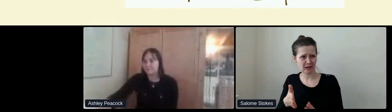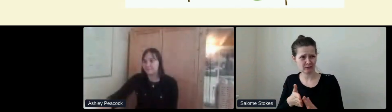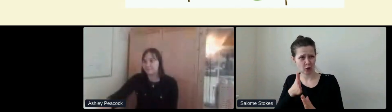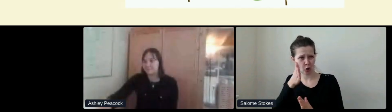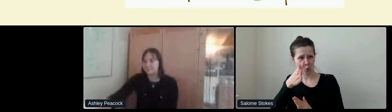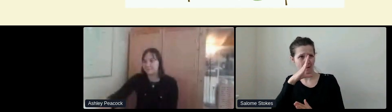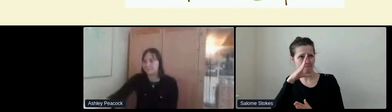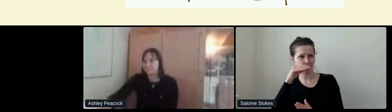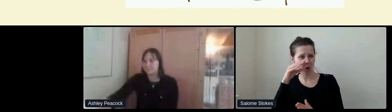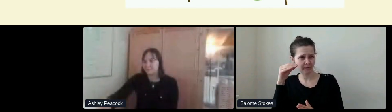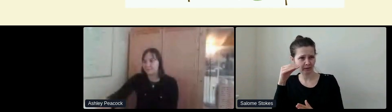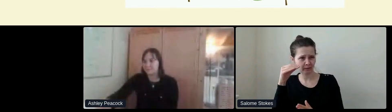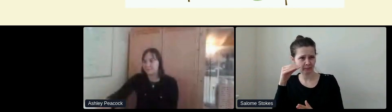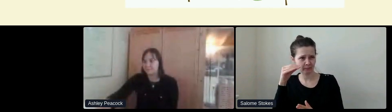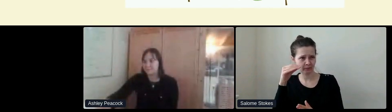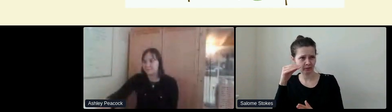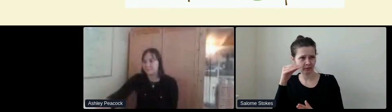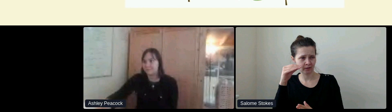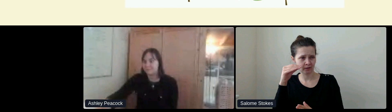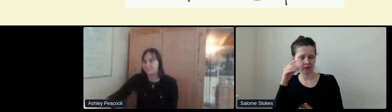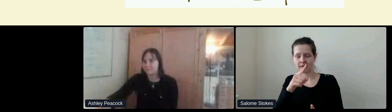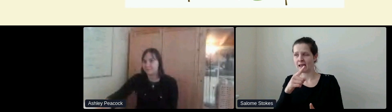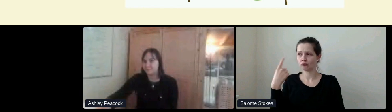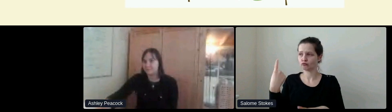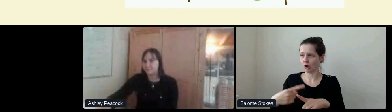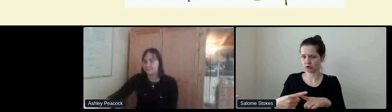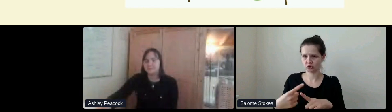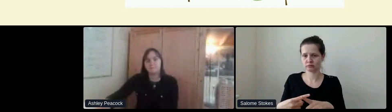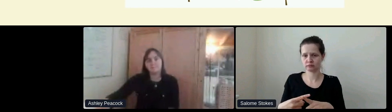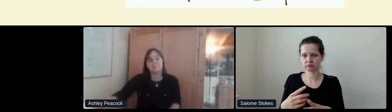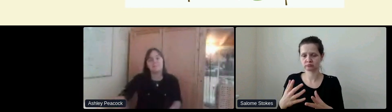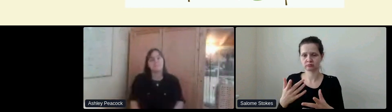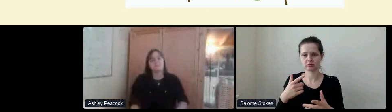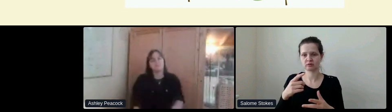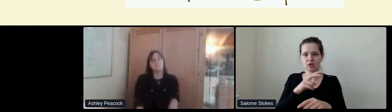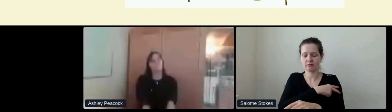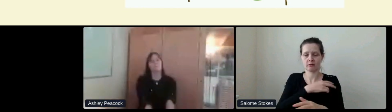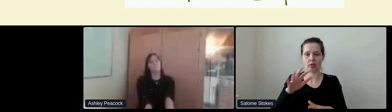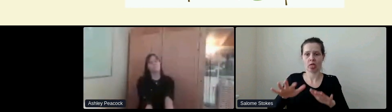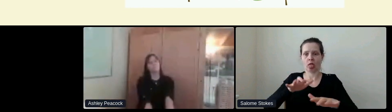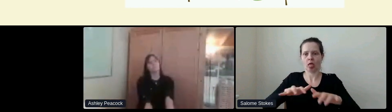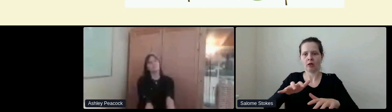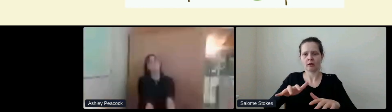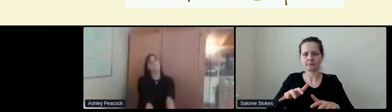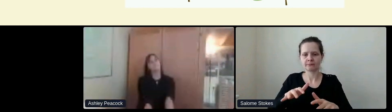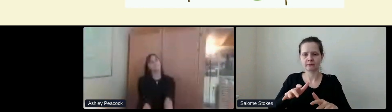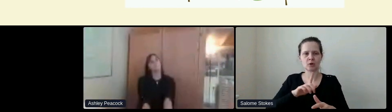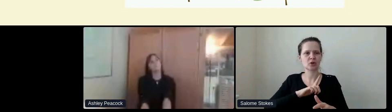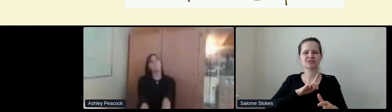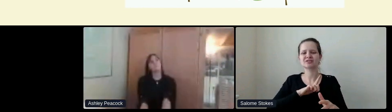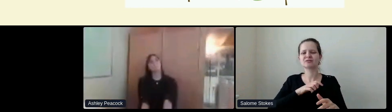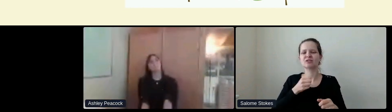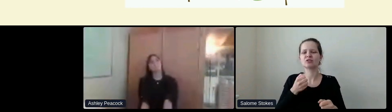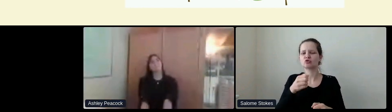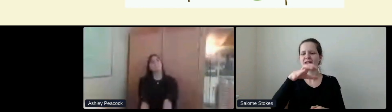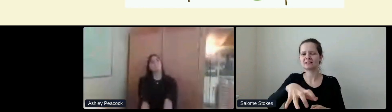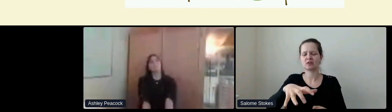were in such a rush that, the train station was in chaos so they were probably stressed out as well,